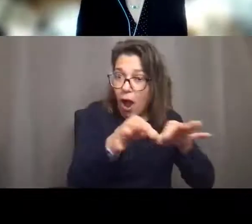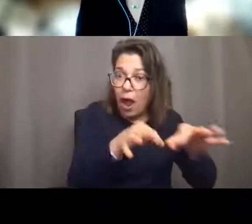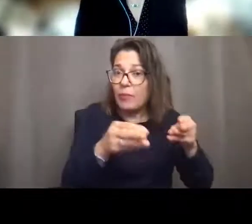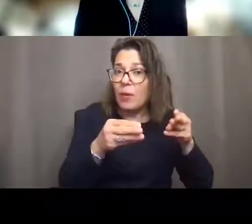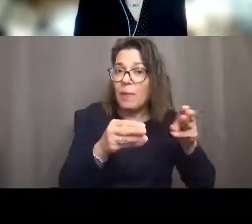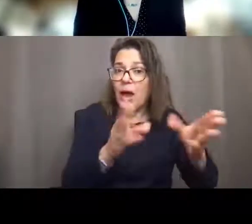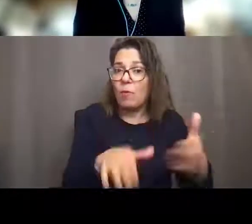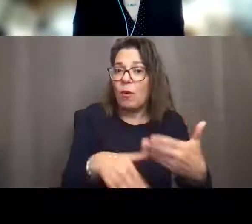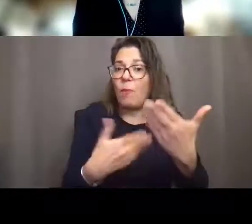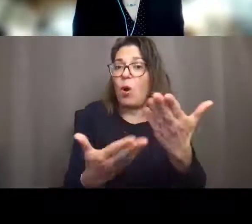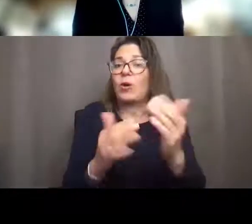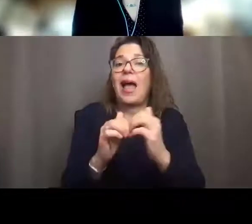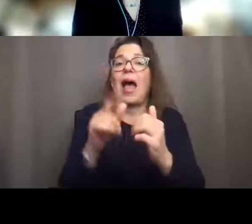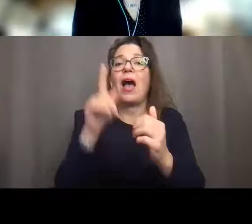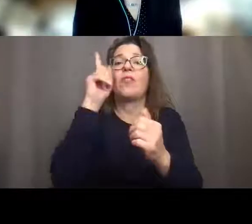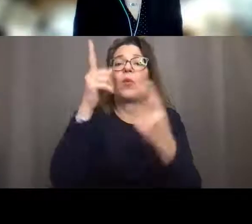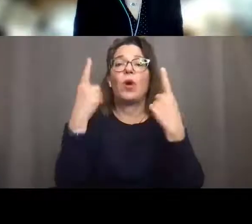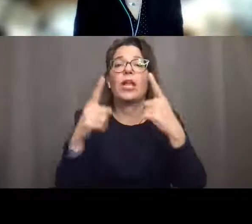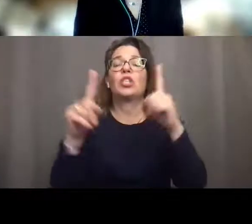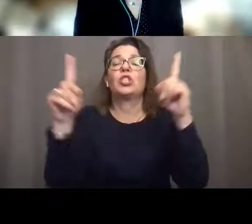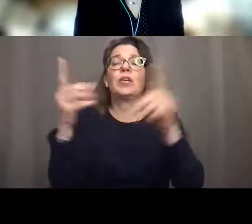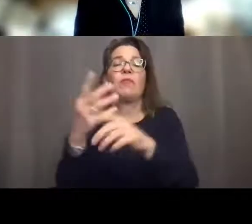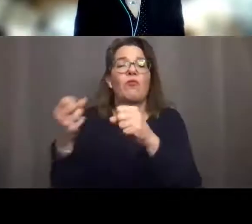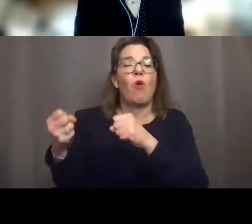and how they will achieve robust and unbiased results.